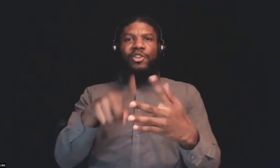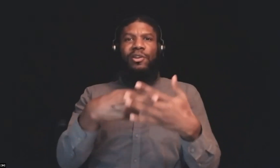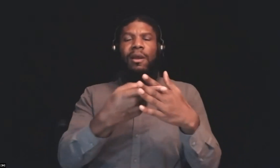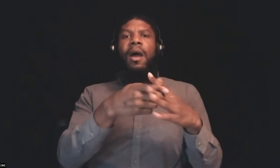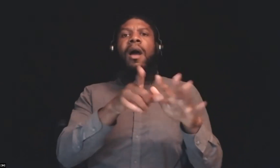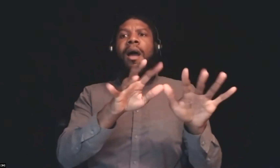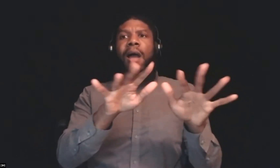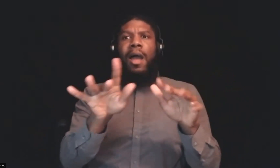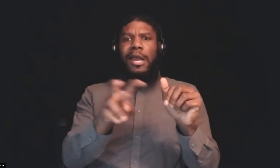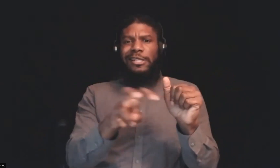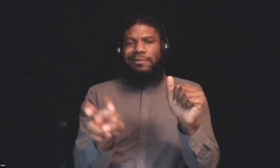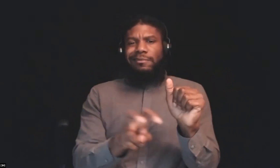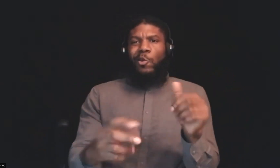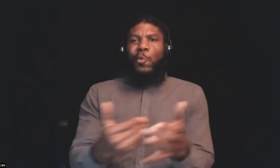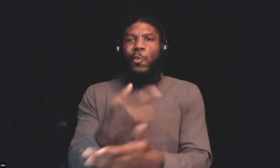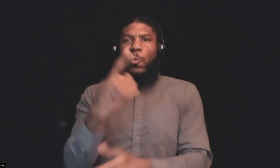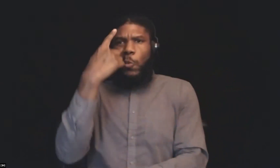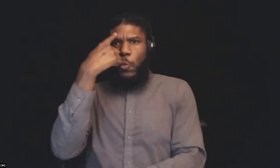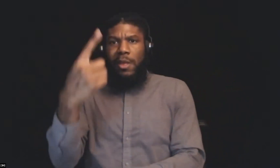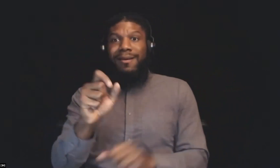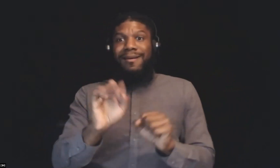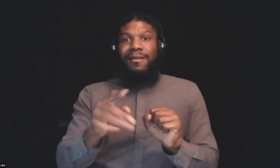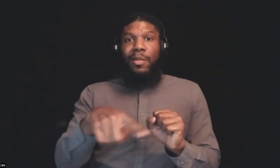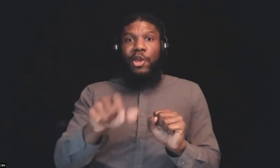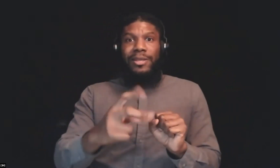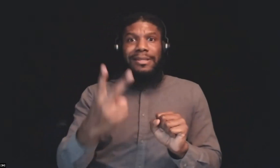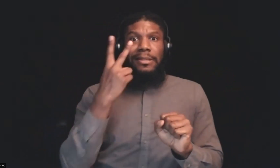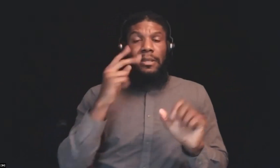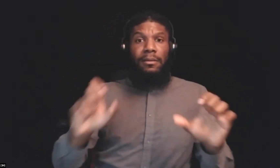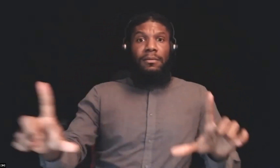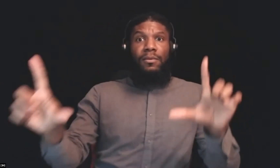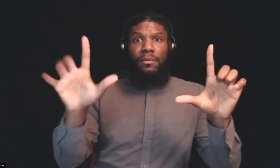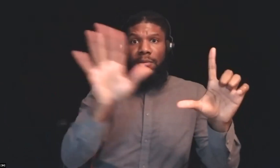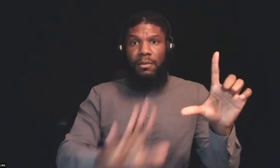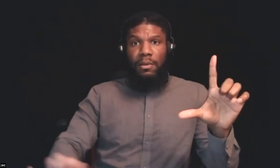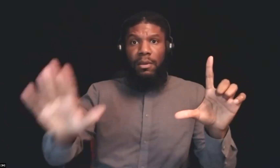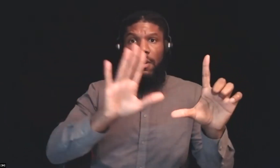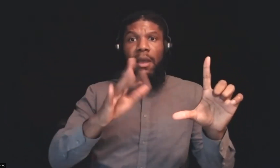What can we do over here ? I think that they talk to each other really well. I think that